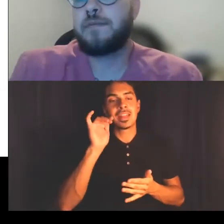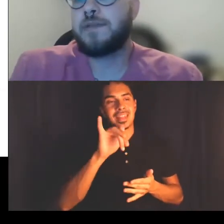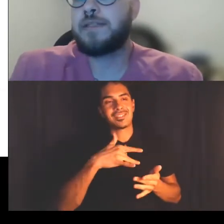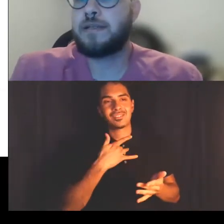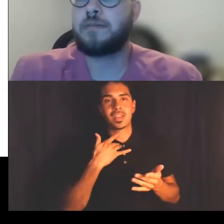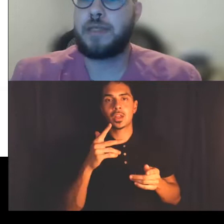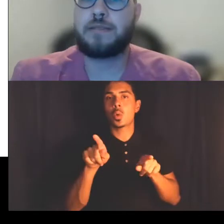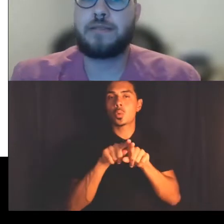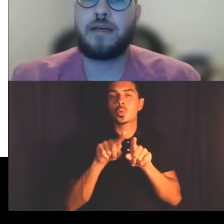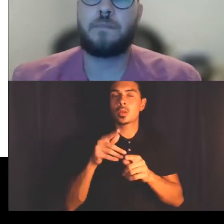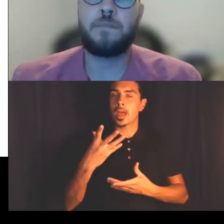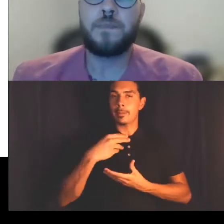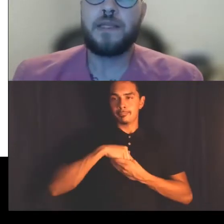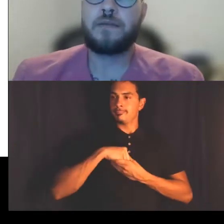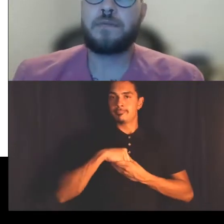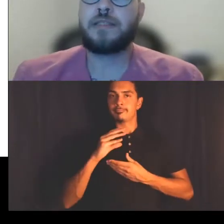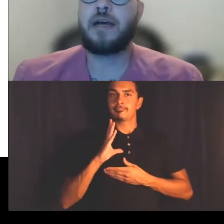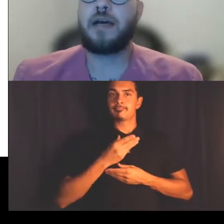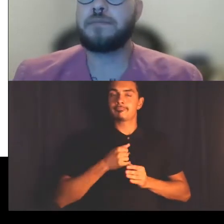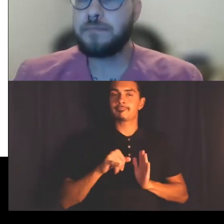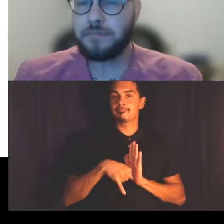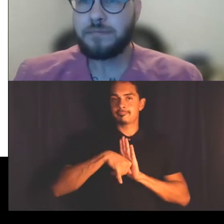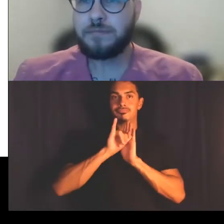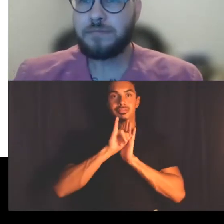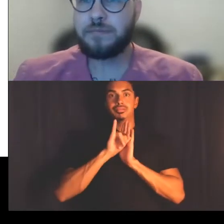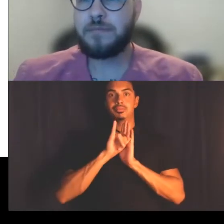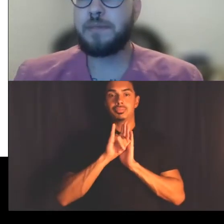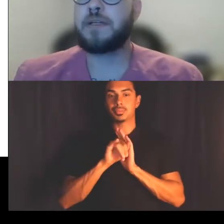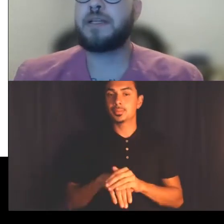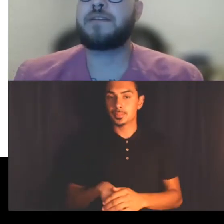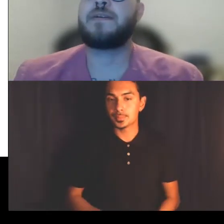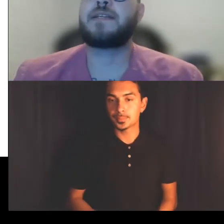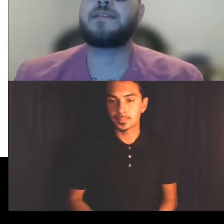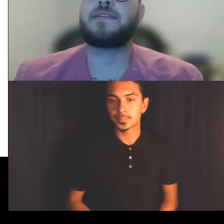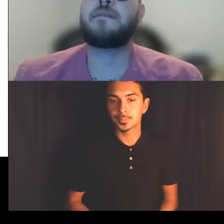and vasectomies, which people can also access.